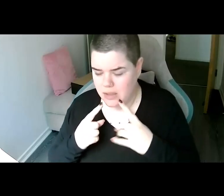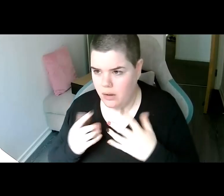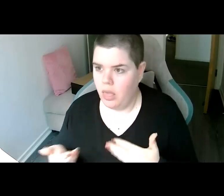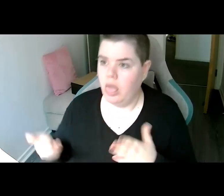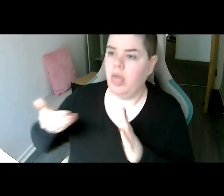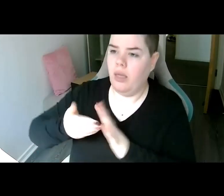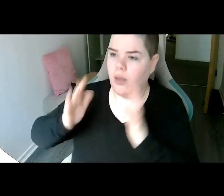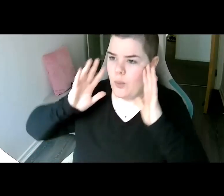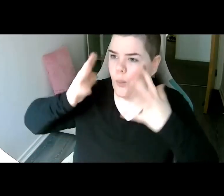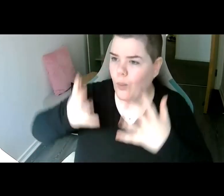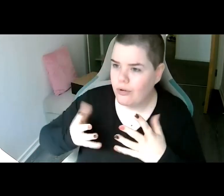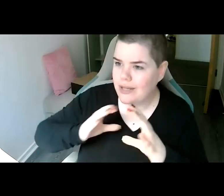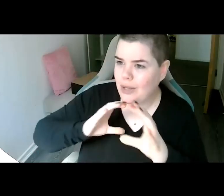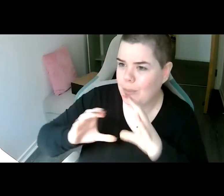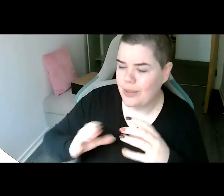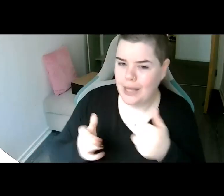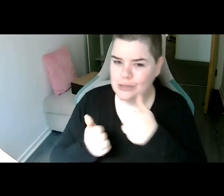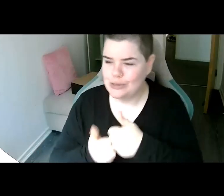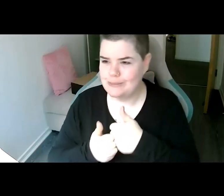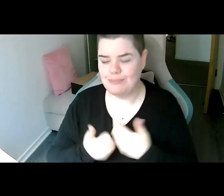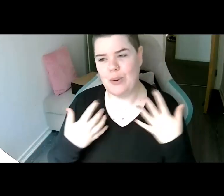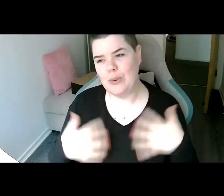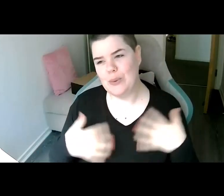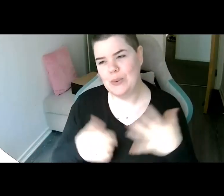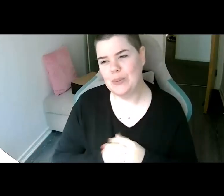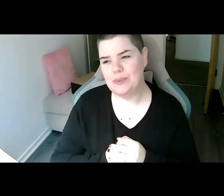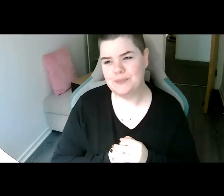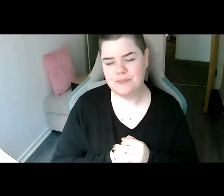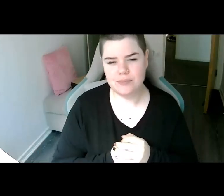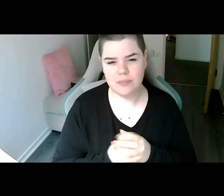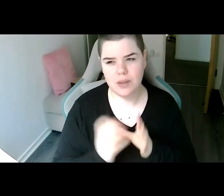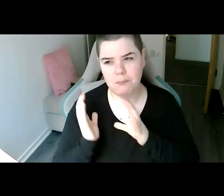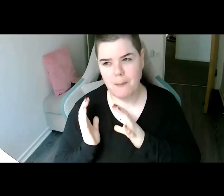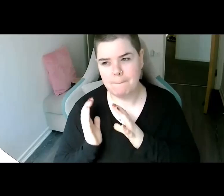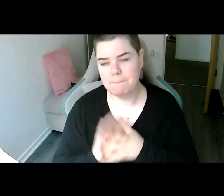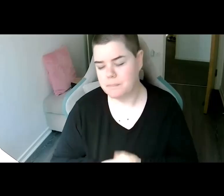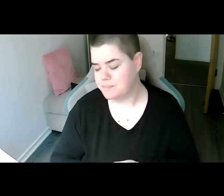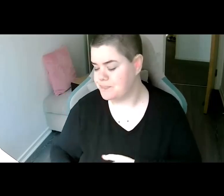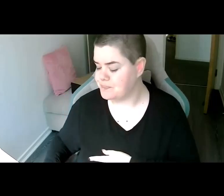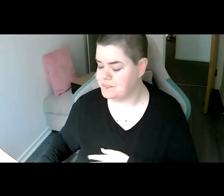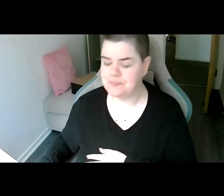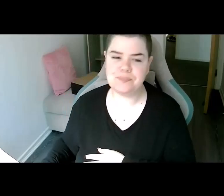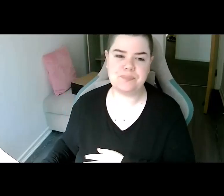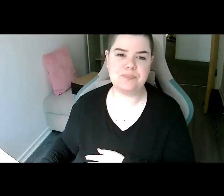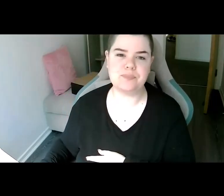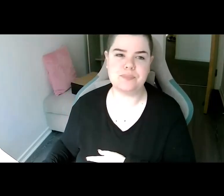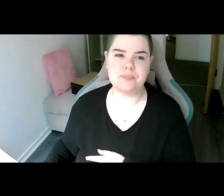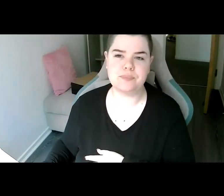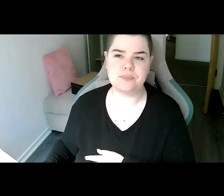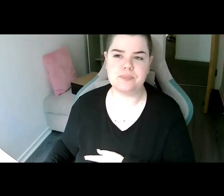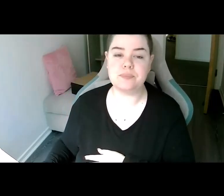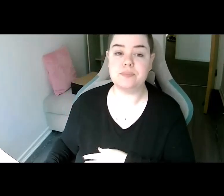but a deaf person had that added worry of whether they'll be able to even communicate with their doctor. It's an added burden.